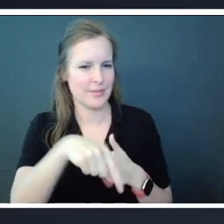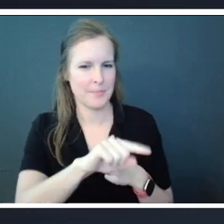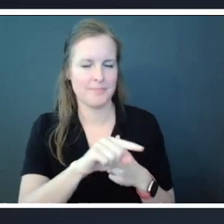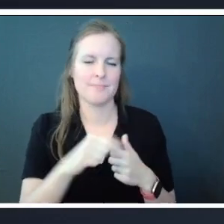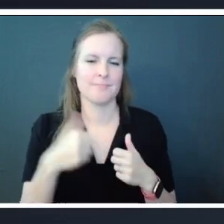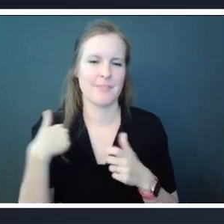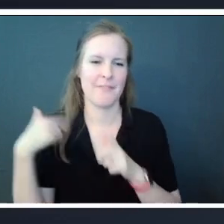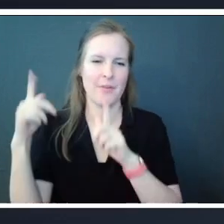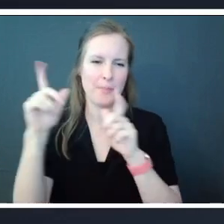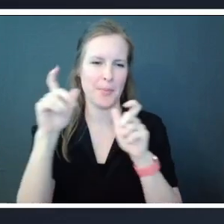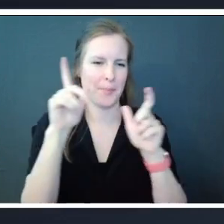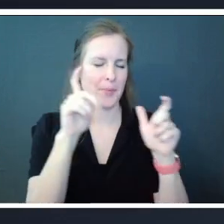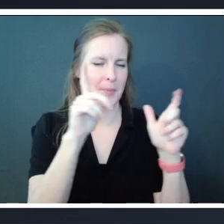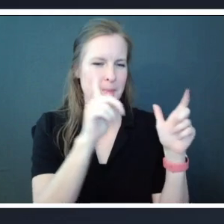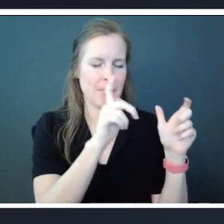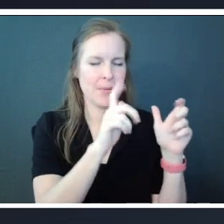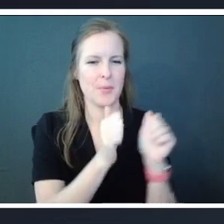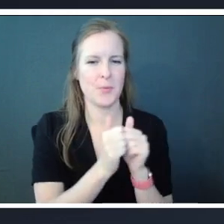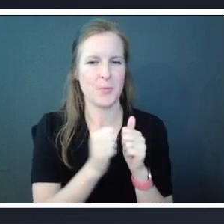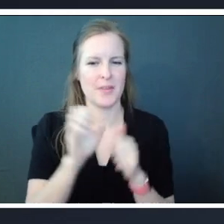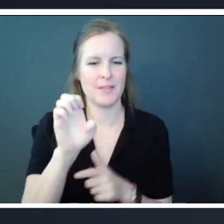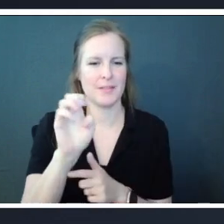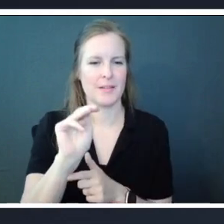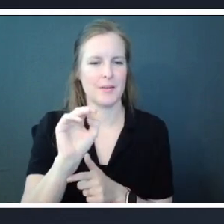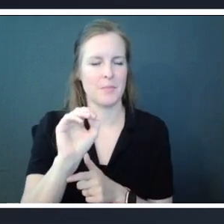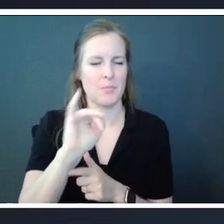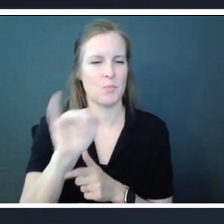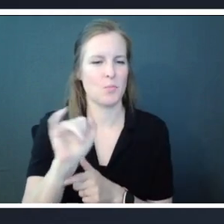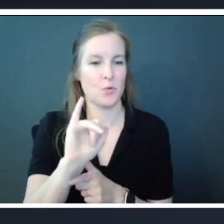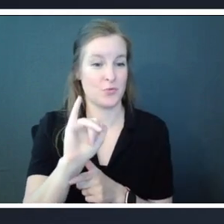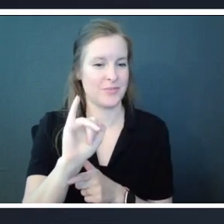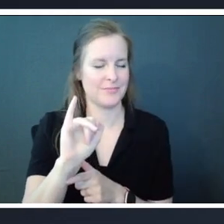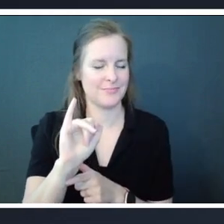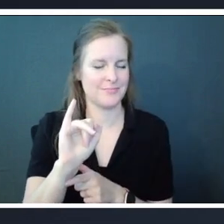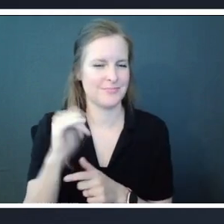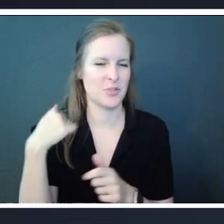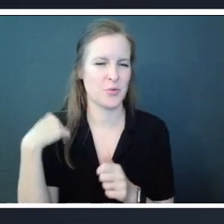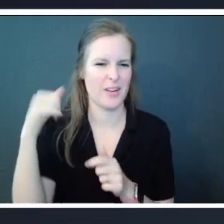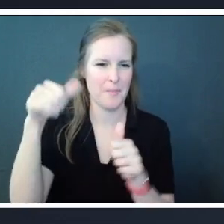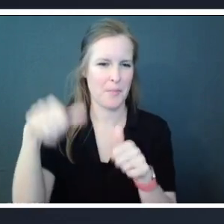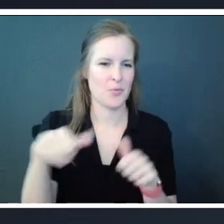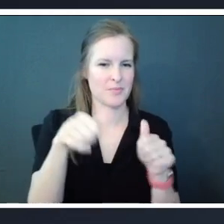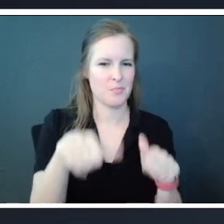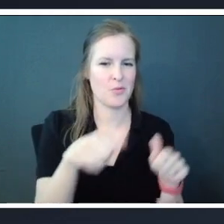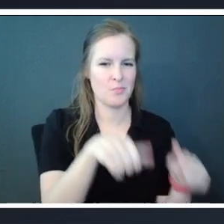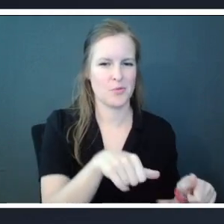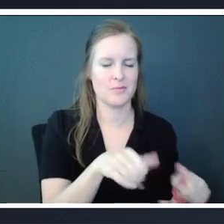but we've got all of our programs have NGSS cross cutting concept and we go with standards.